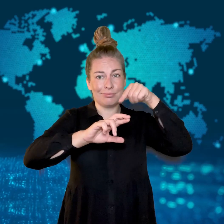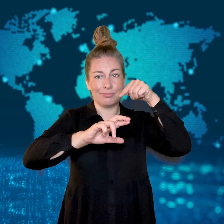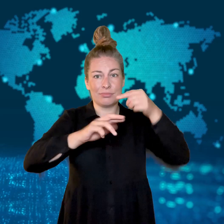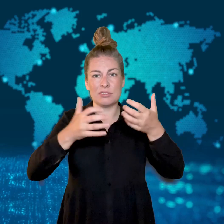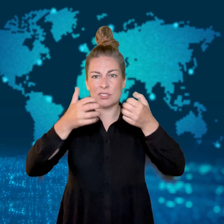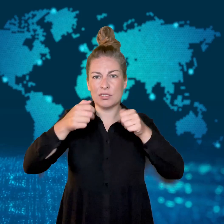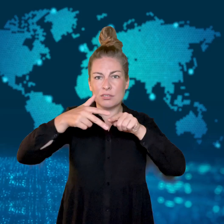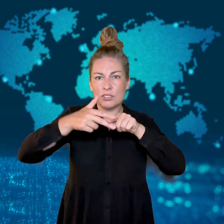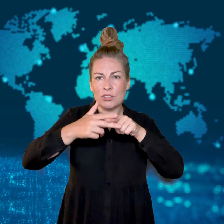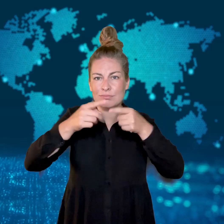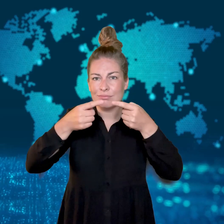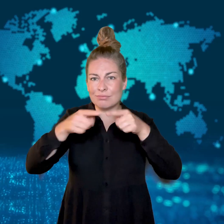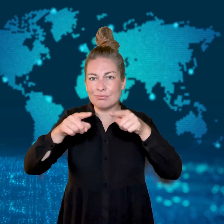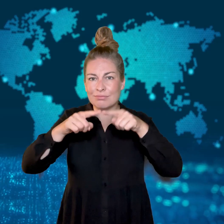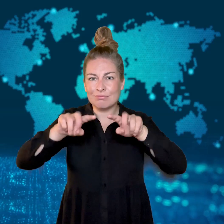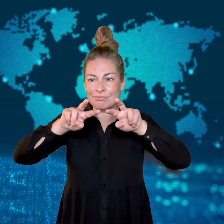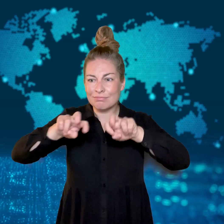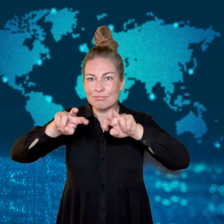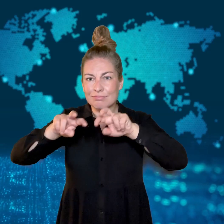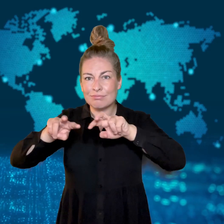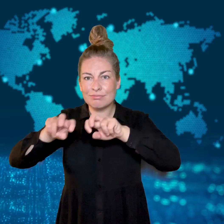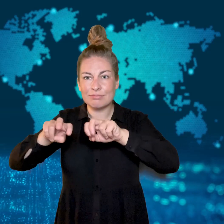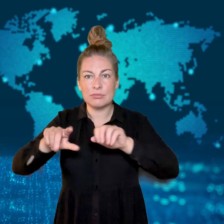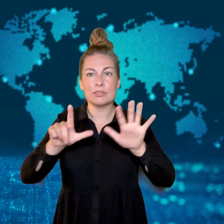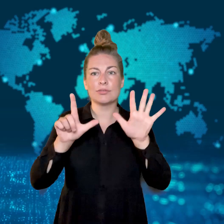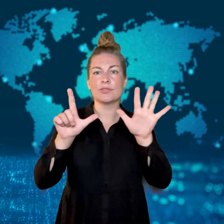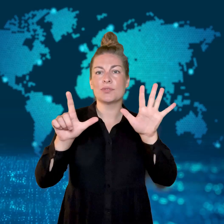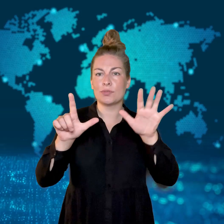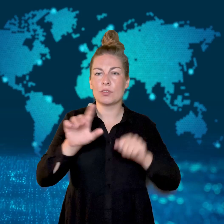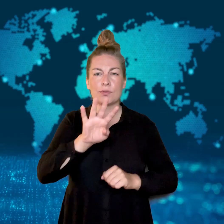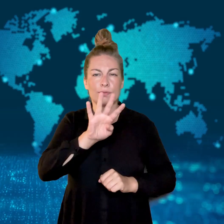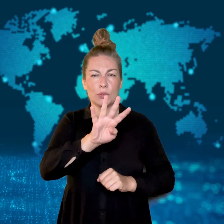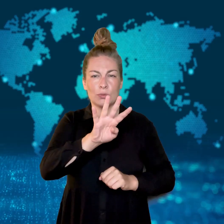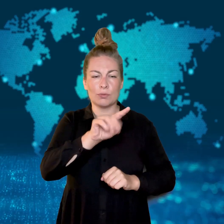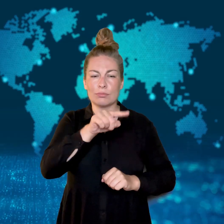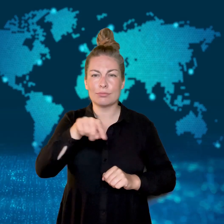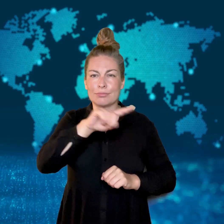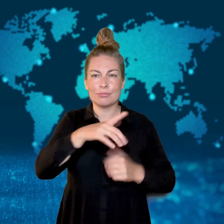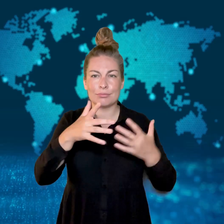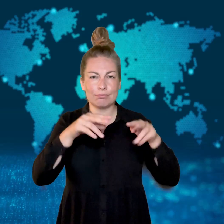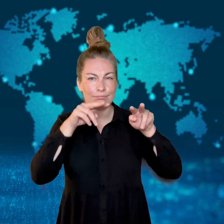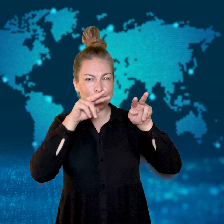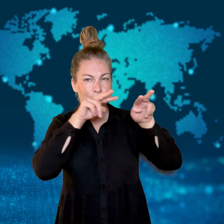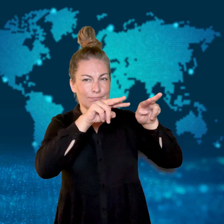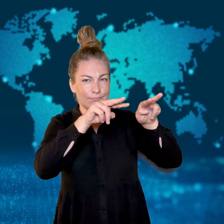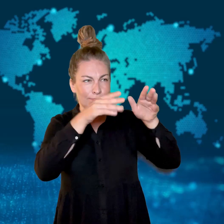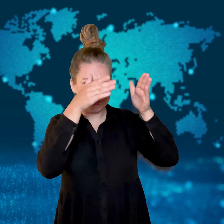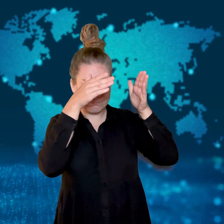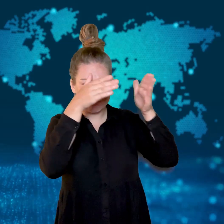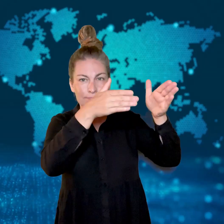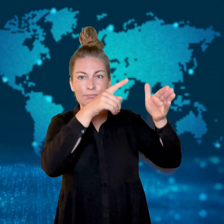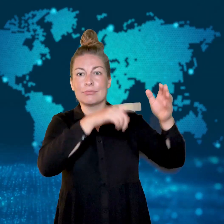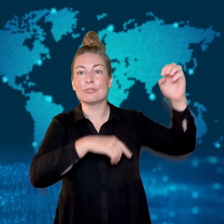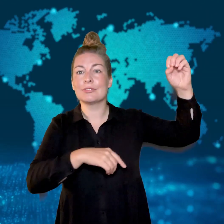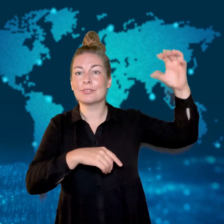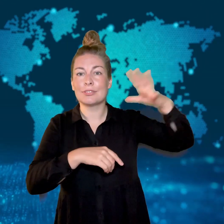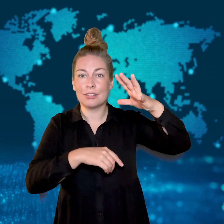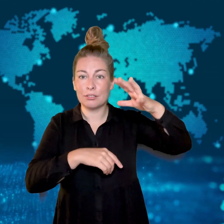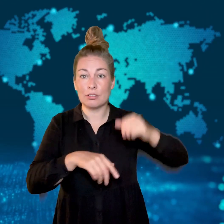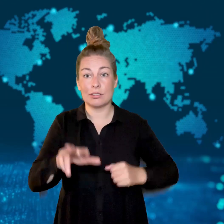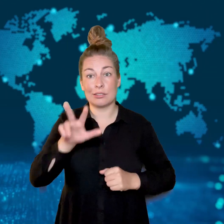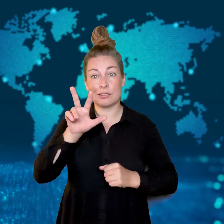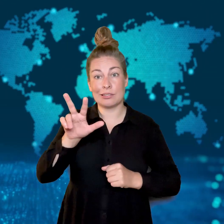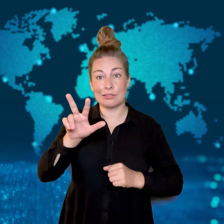focused directly on the sun.